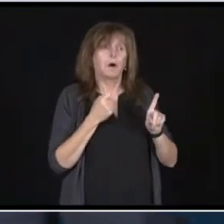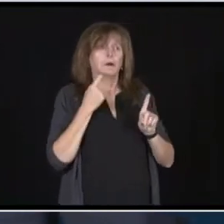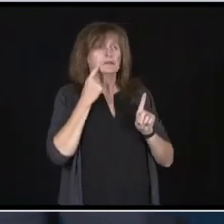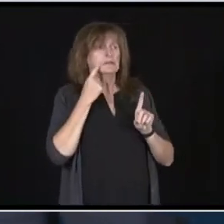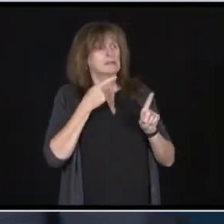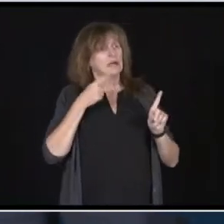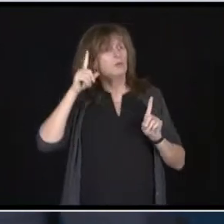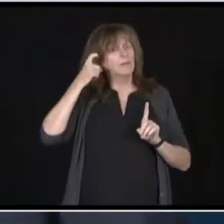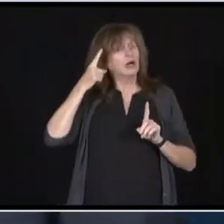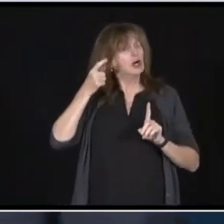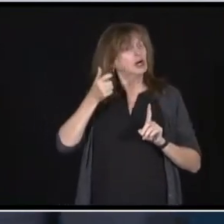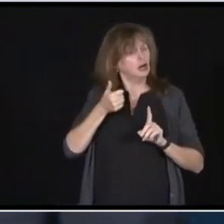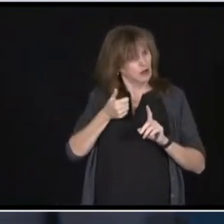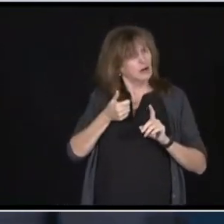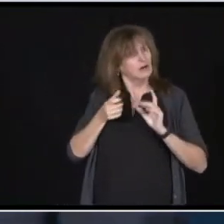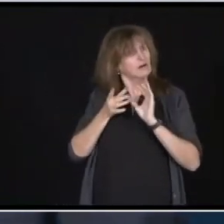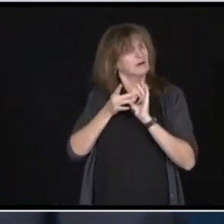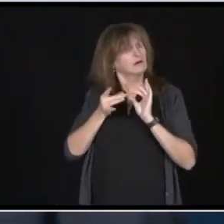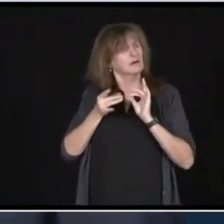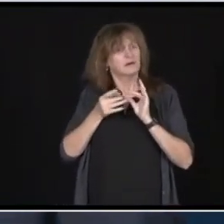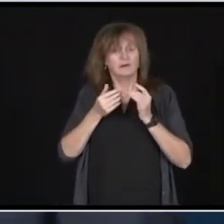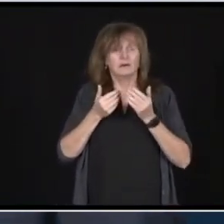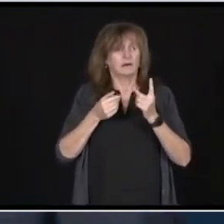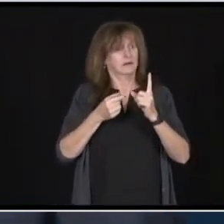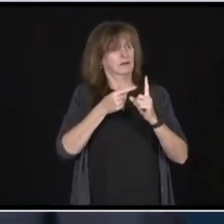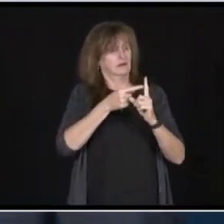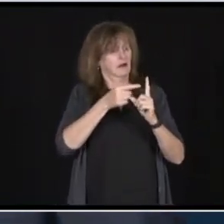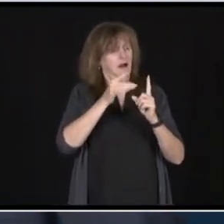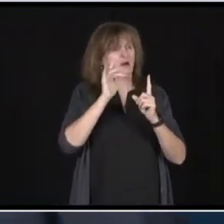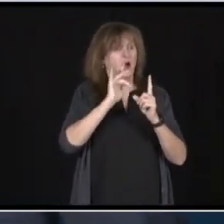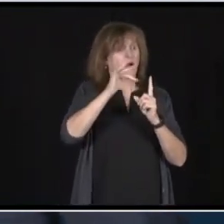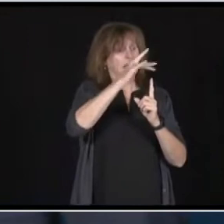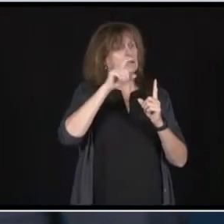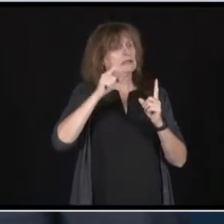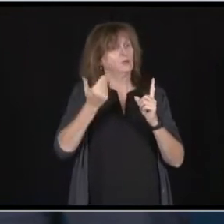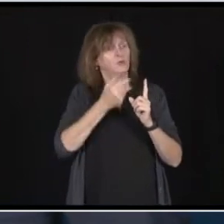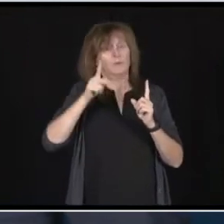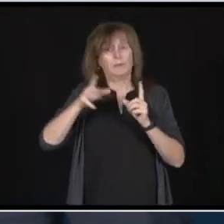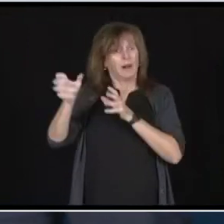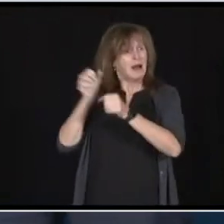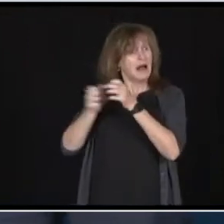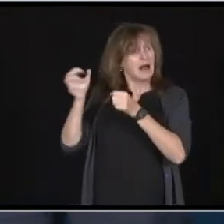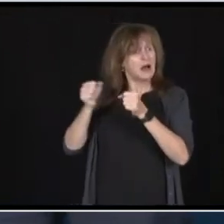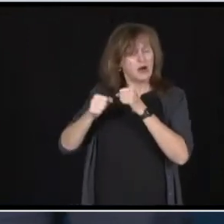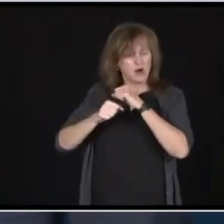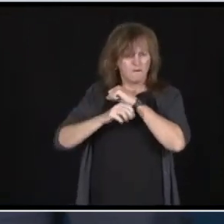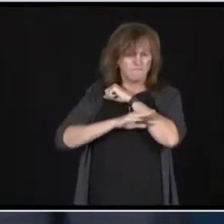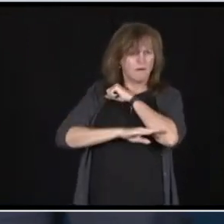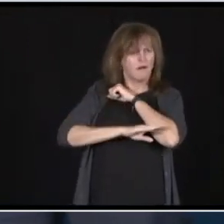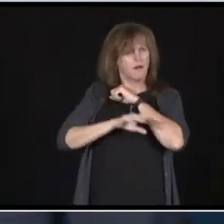as the premier mentioned, 100 new contact tracers have already been hired to assist public health units and another 500